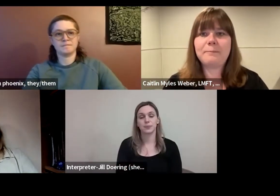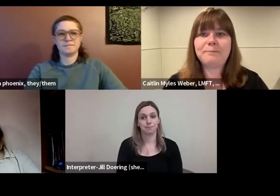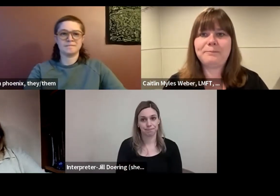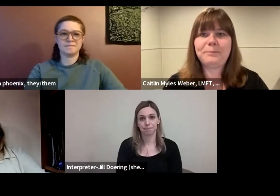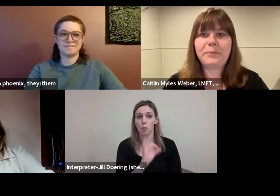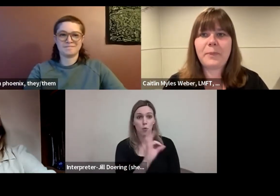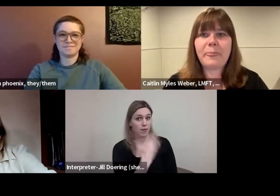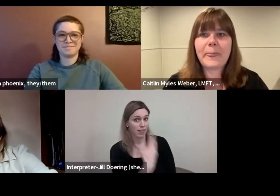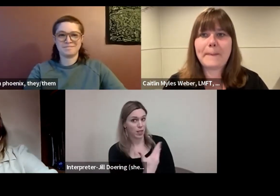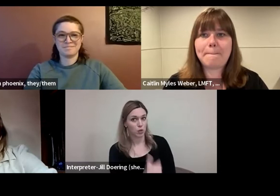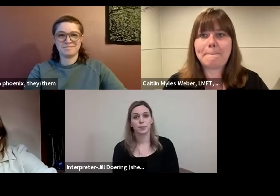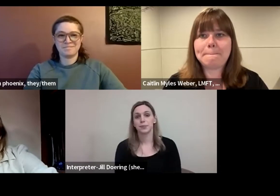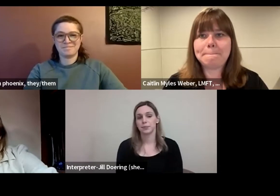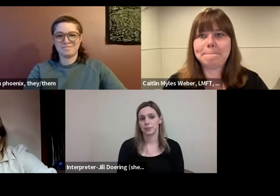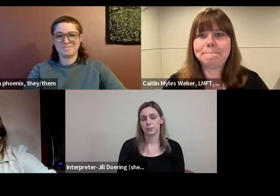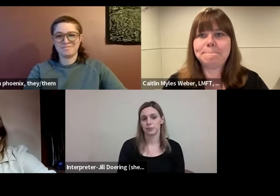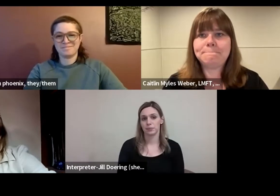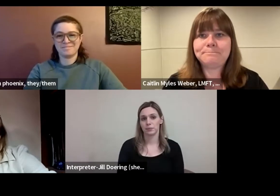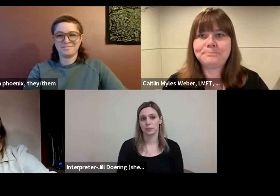Yeah. Finn, Ellice.